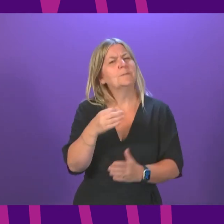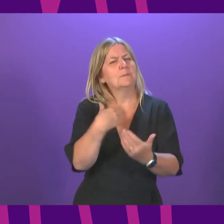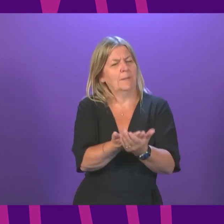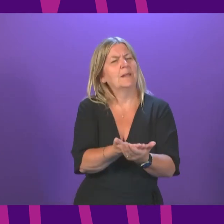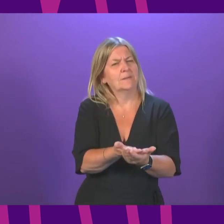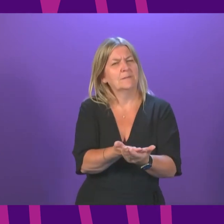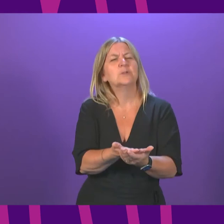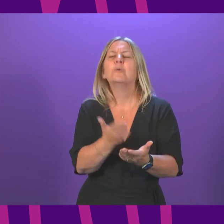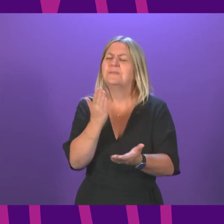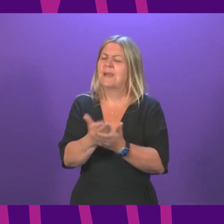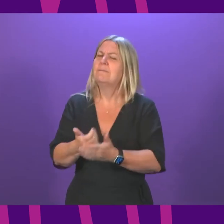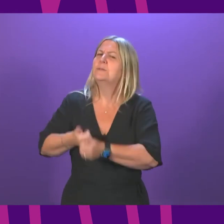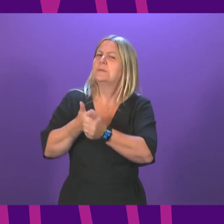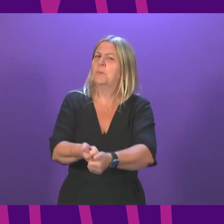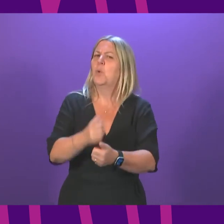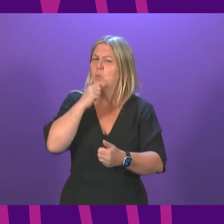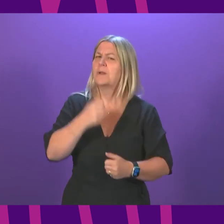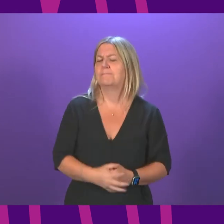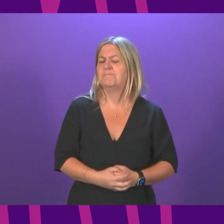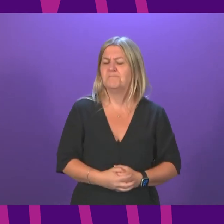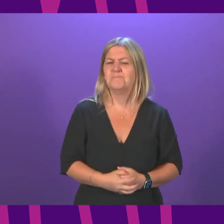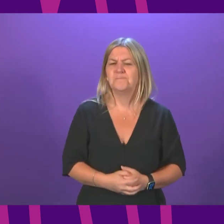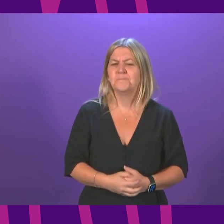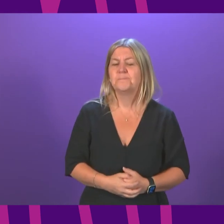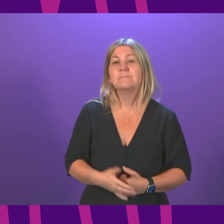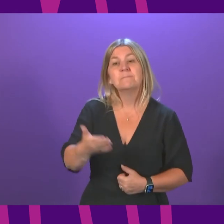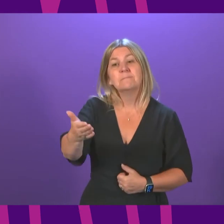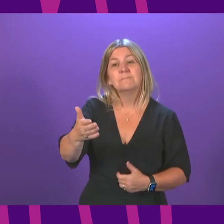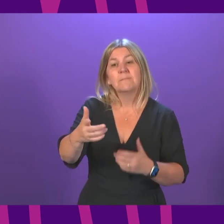we will support amendment 4.